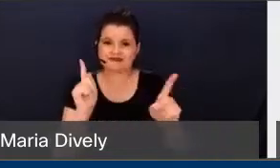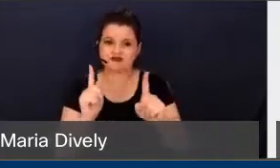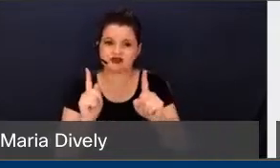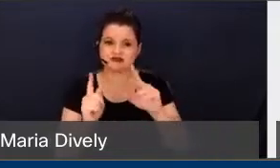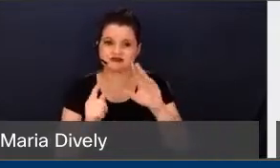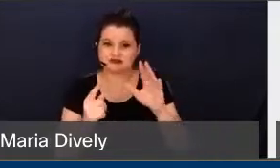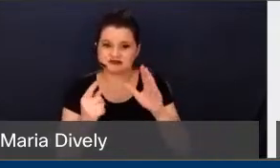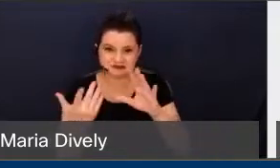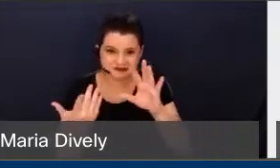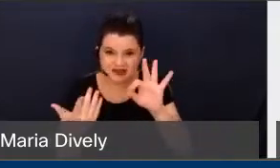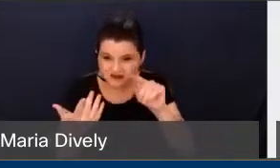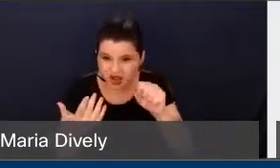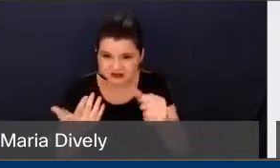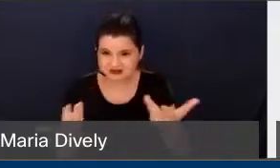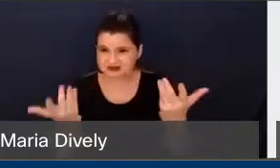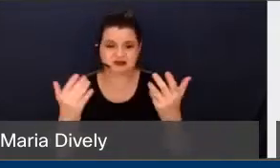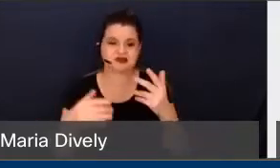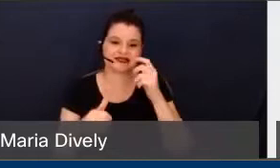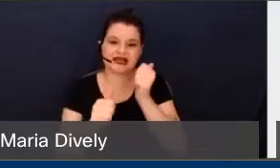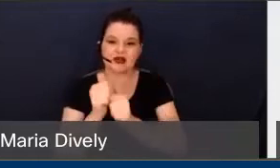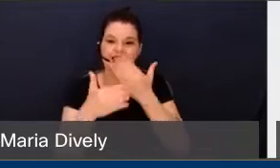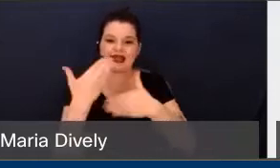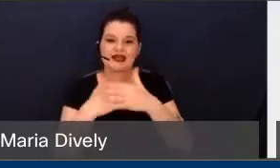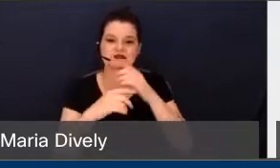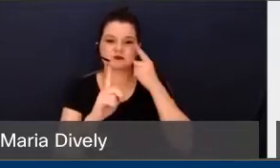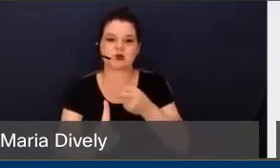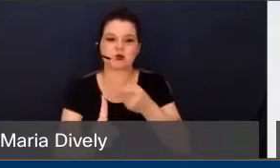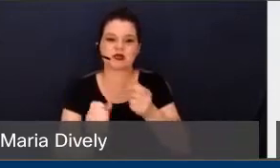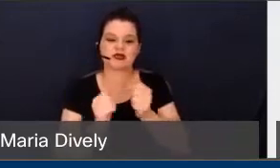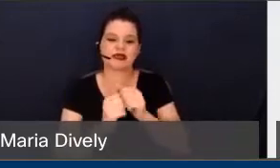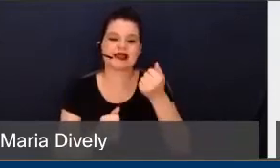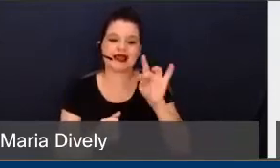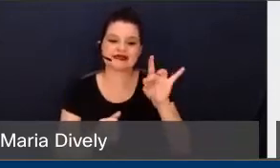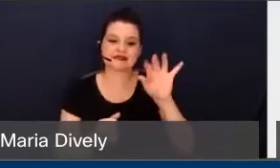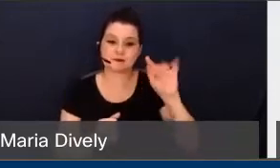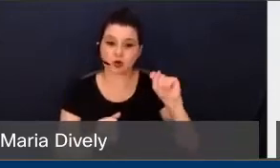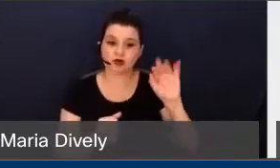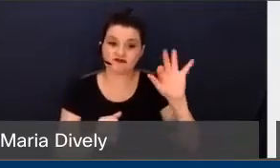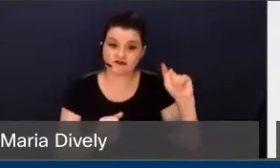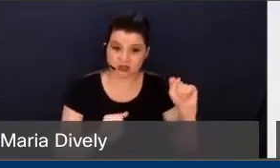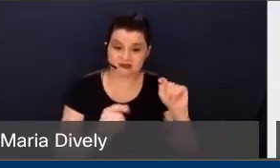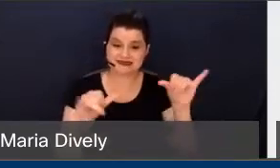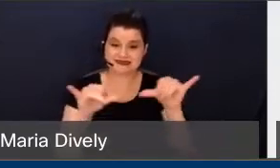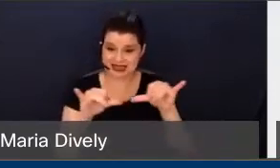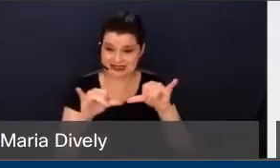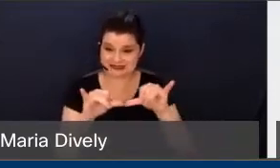Um, and that brings us to our next point, which is um, 18 point font size is kind of the- the uh,